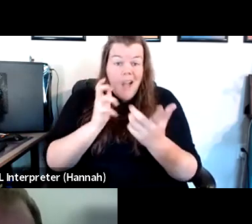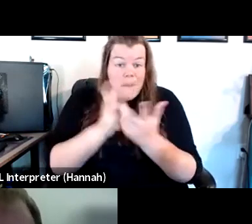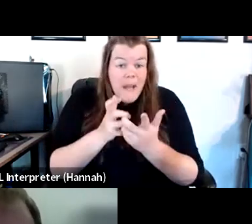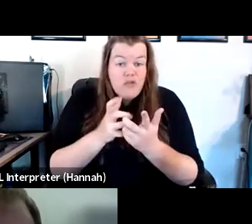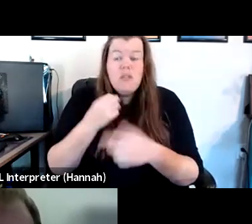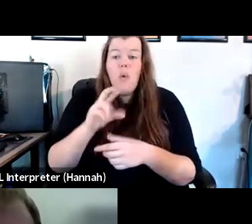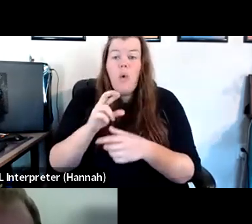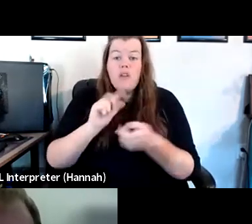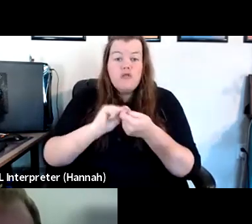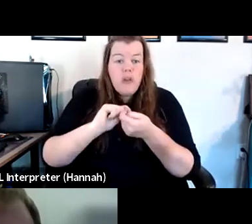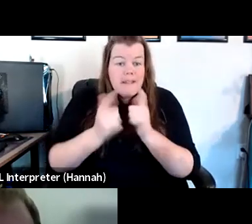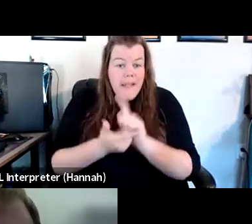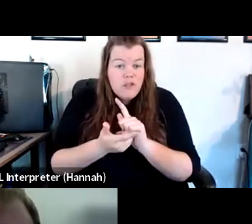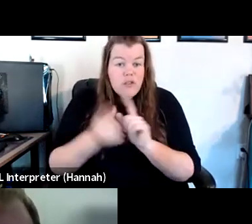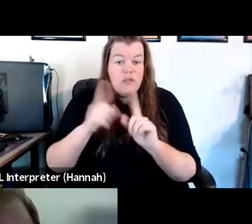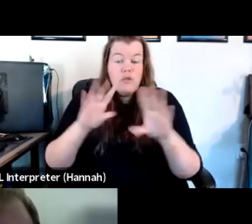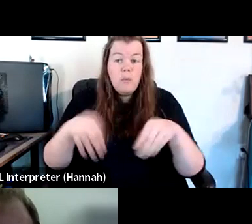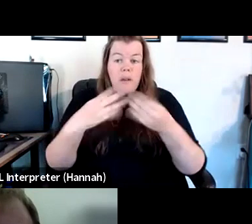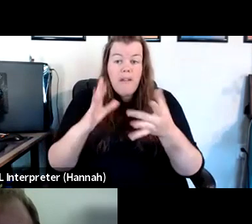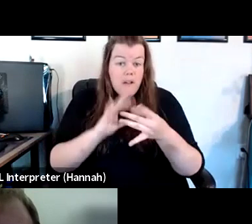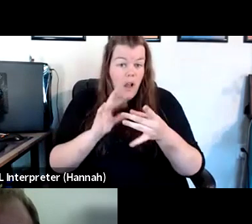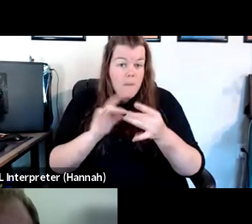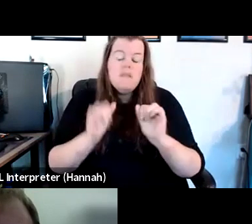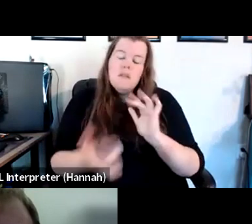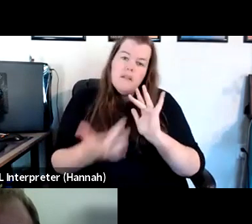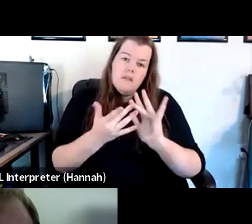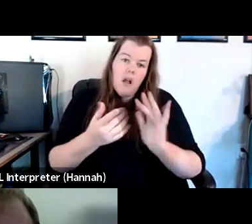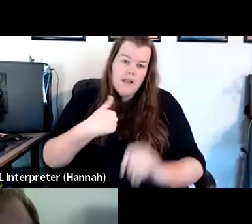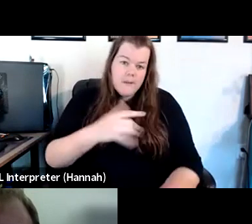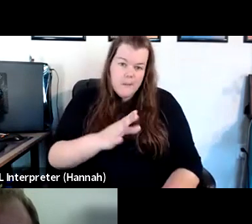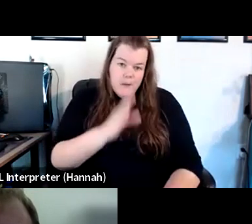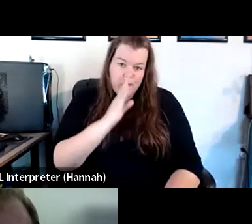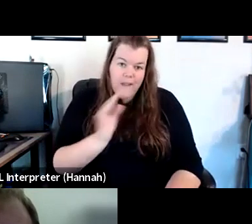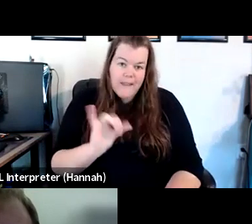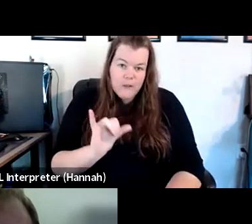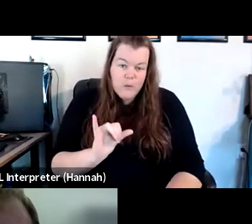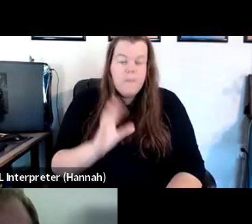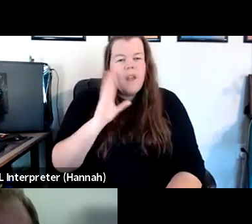provide public comments, you're welcome to contact me, too. Um and I'll share my phone number in case